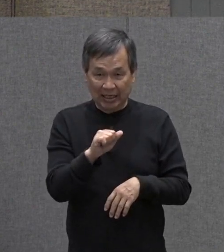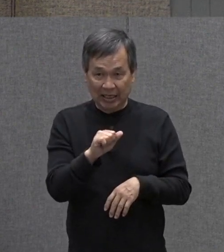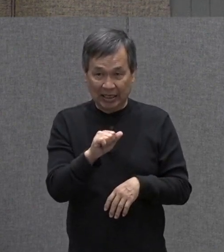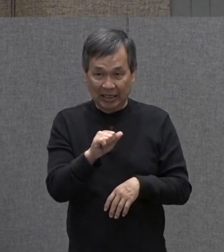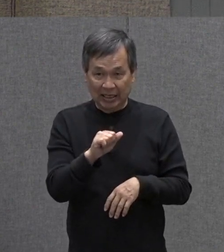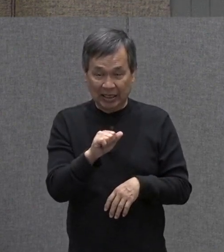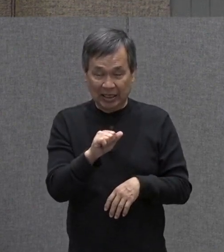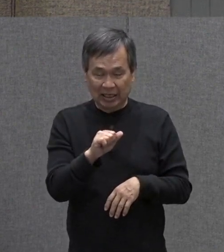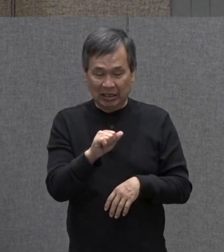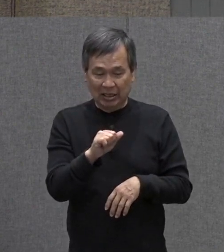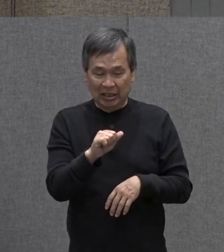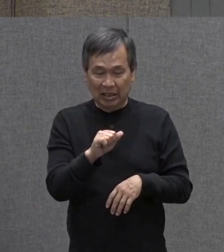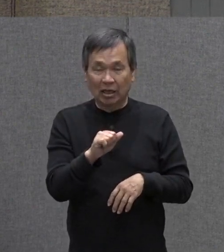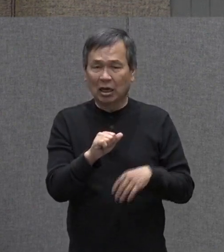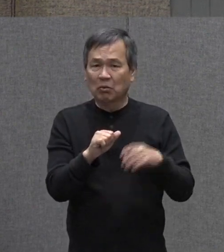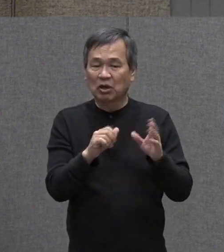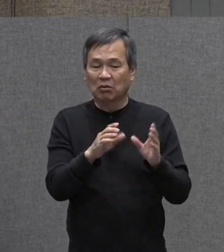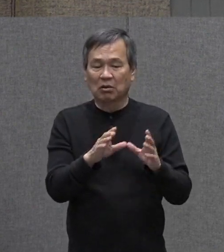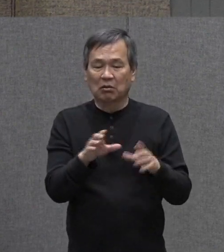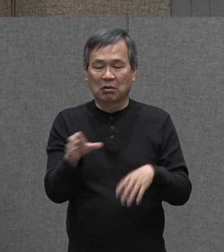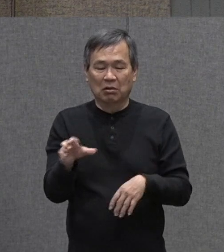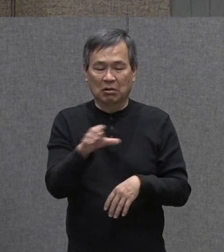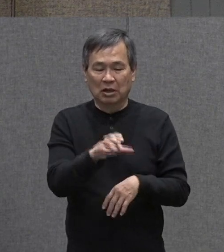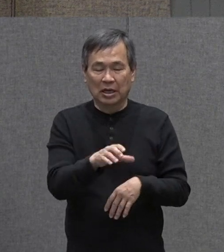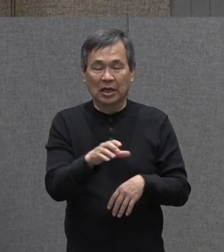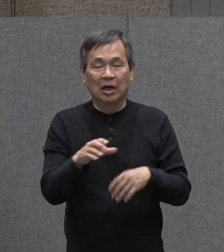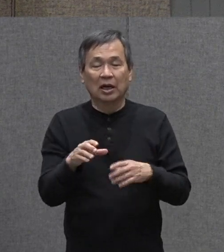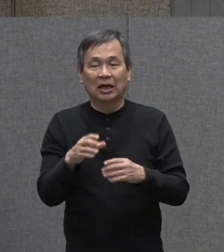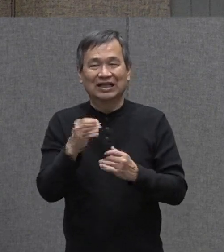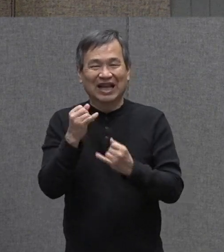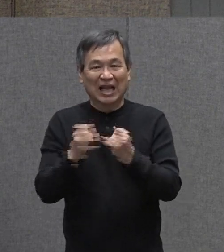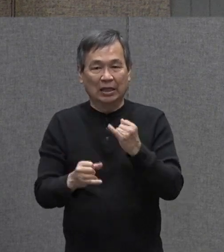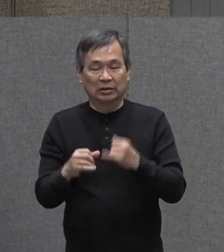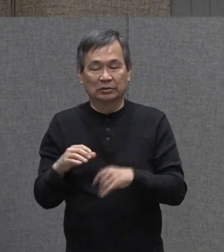I'm gonna put my pear at the end of my sentence.